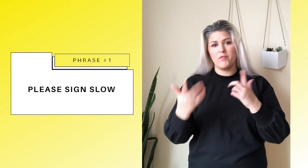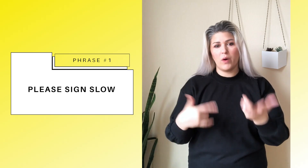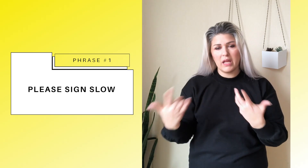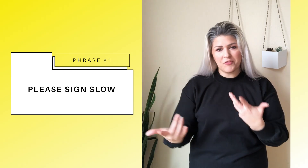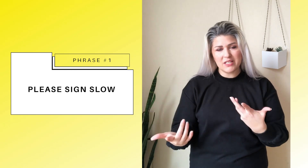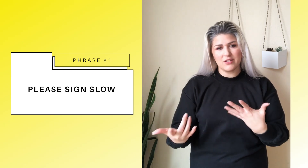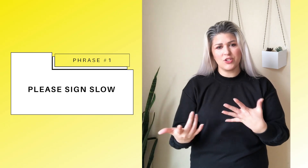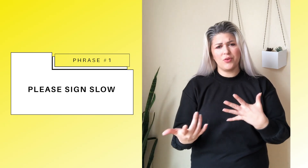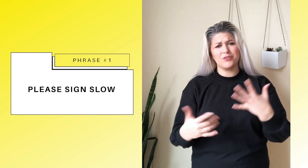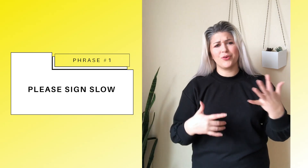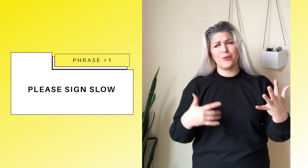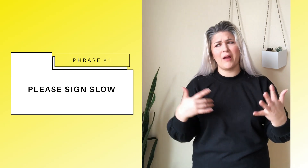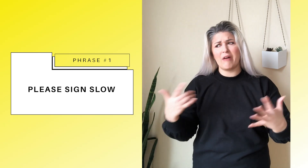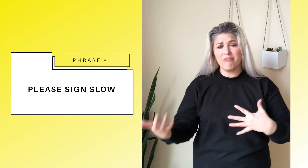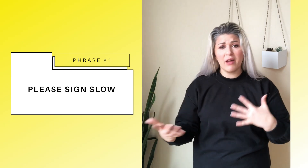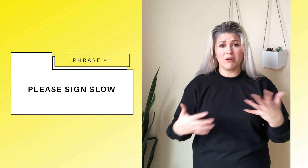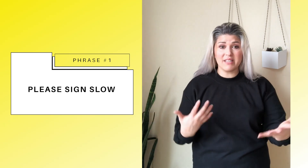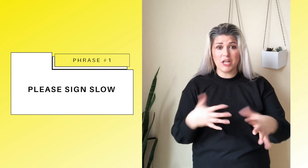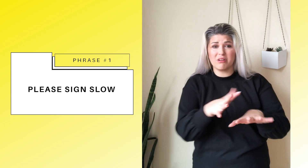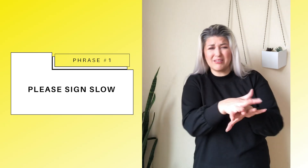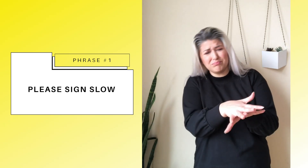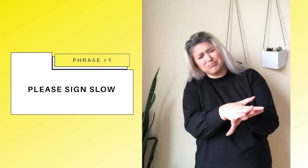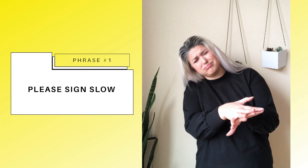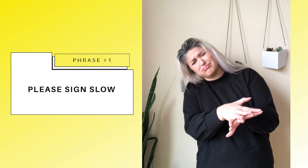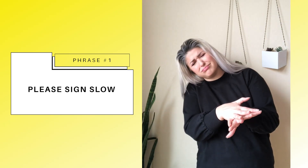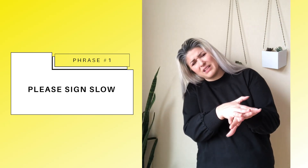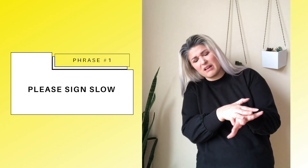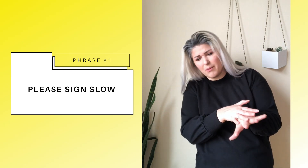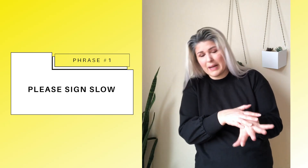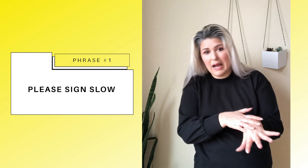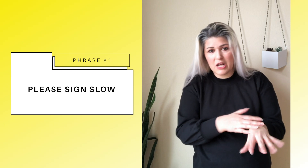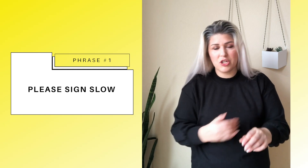If you want to emphasize slowness or have fun or exaggerated like, Oh my gosh,